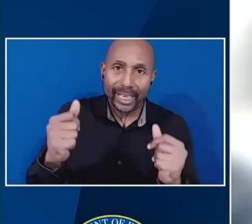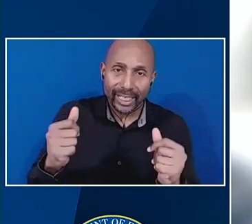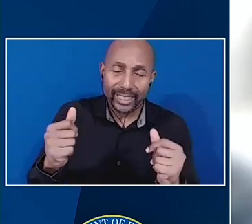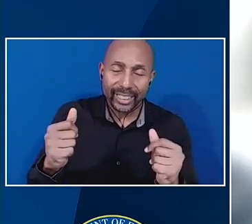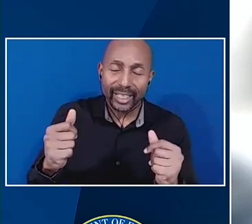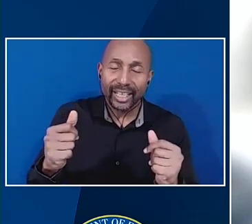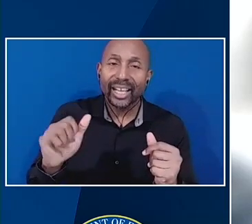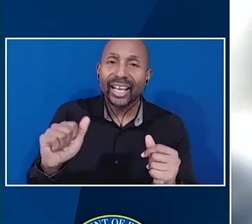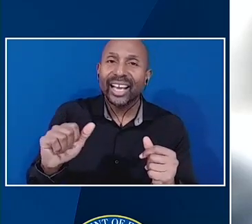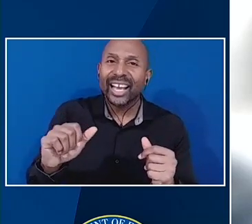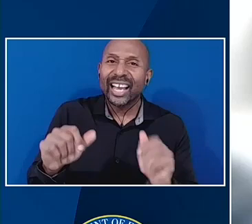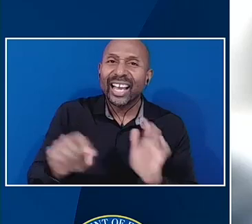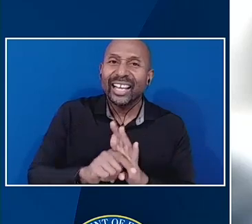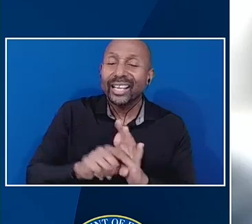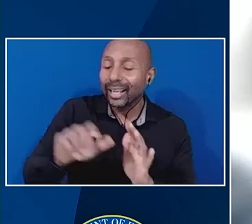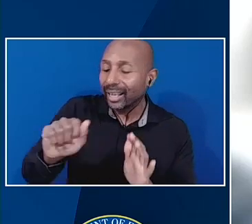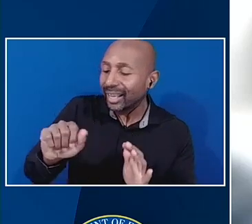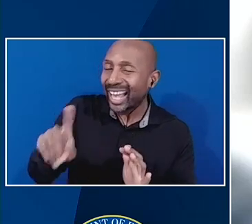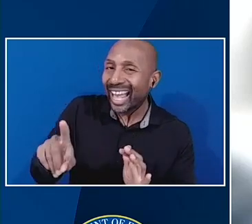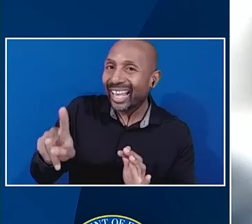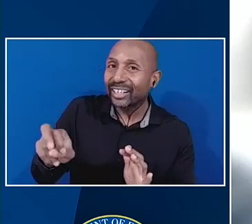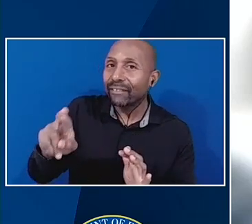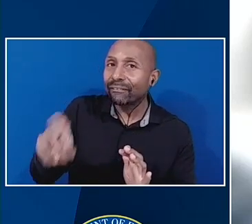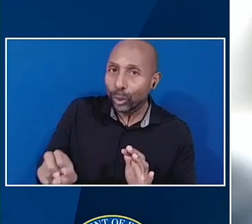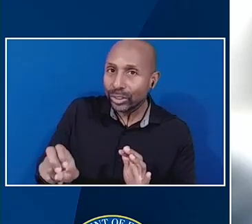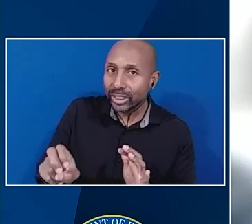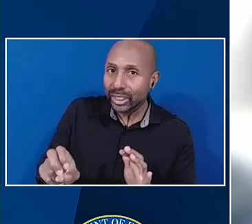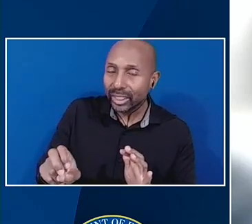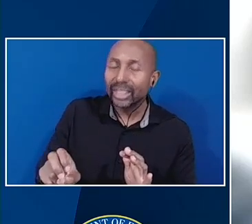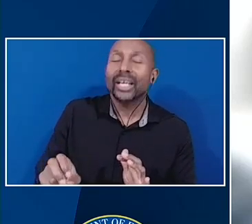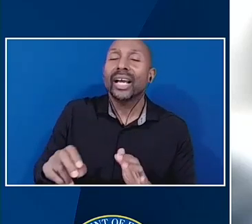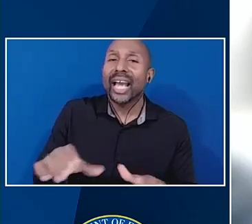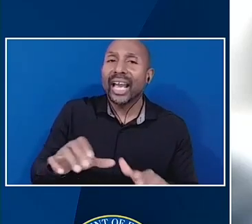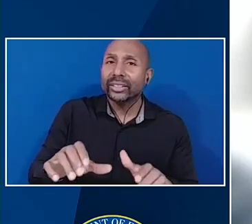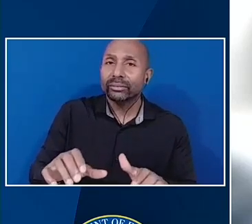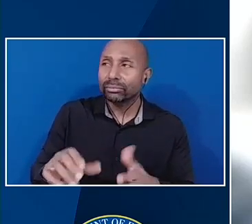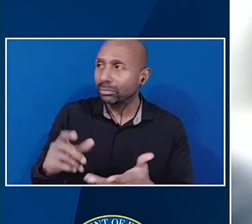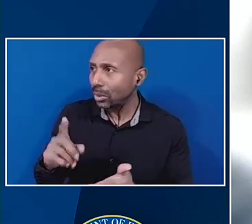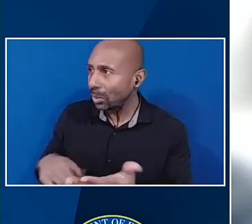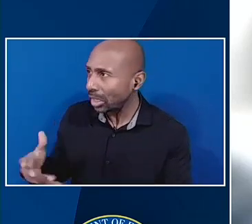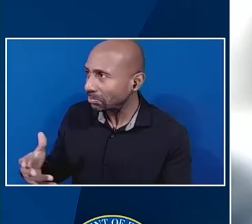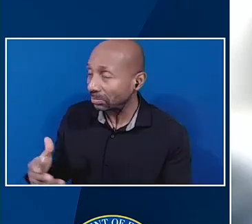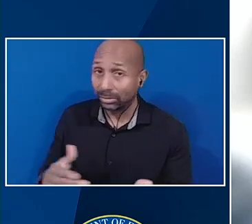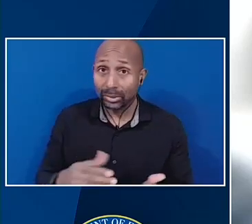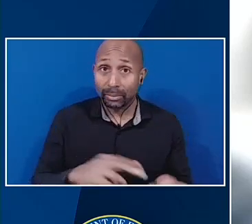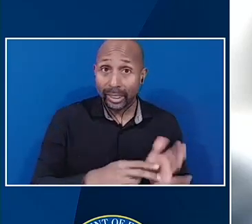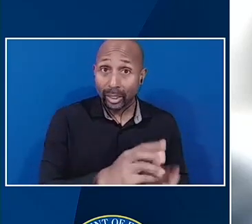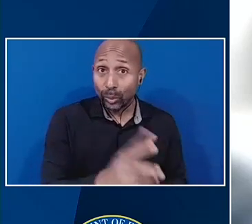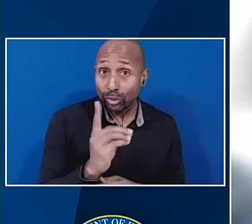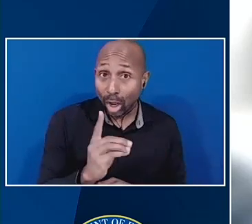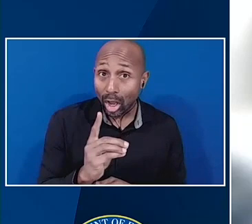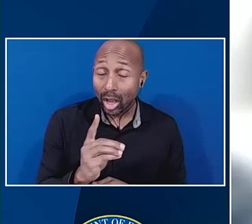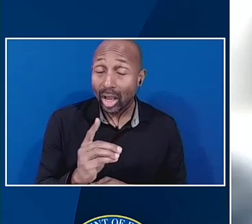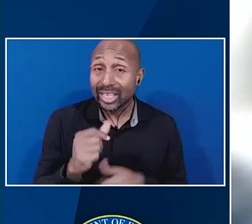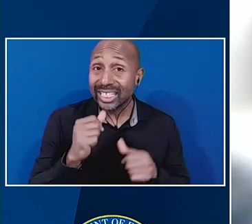Withdraw or deny accreditation would be one of those. And can we also think through what impact that might have on the